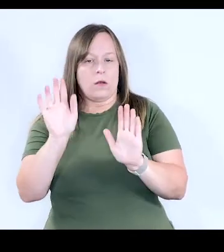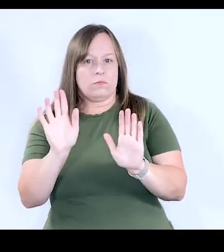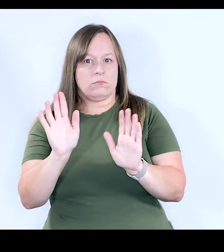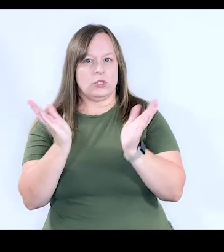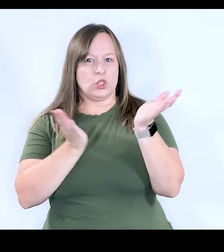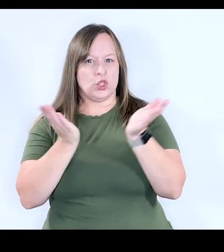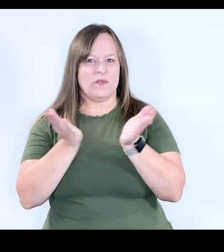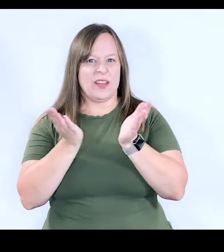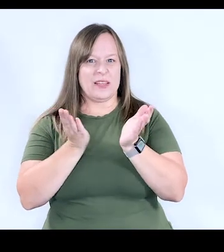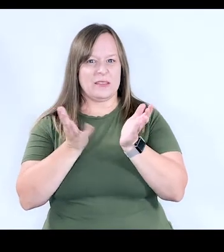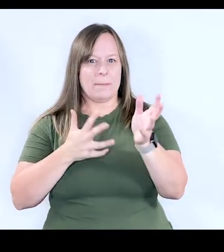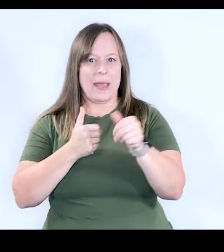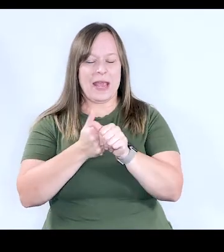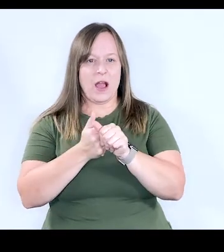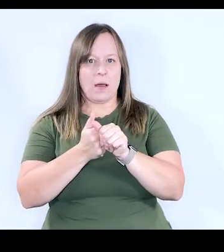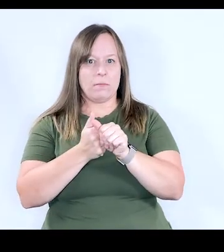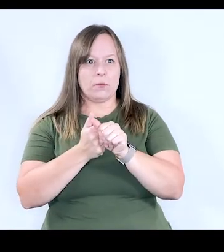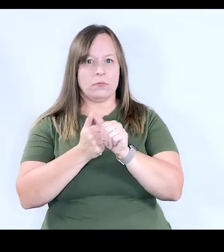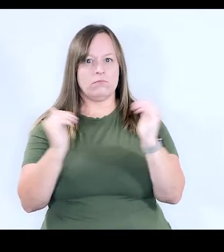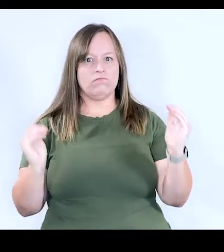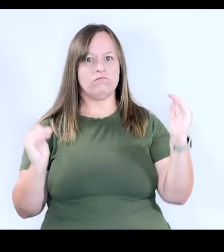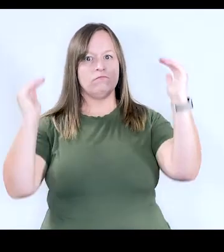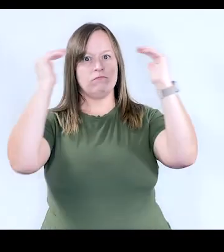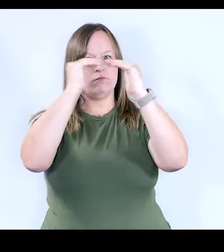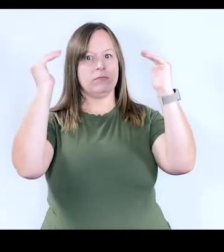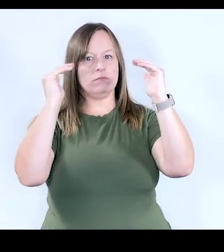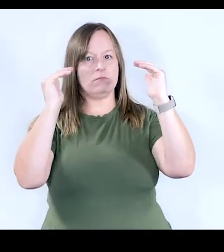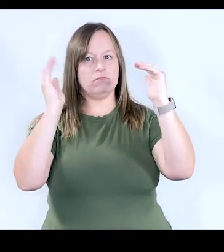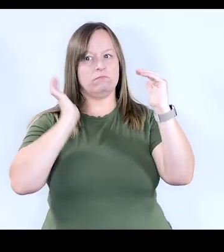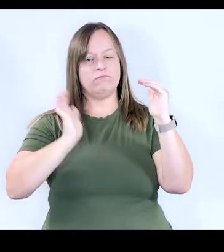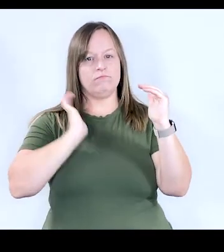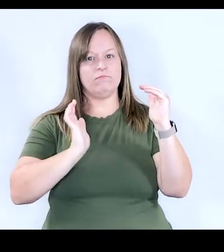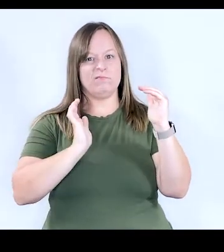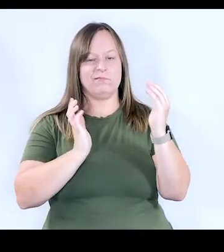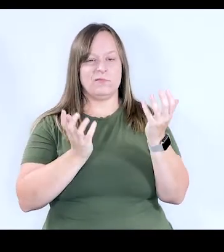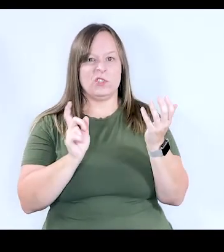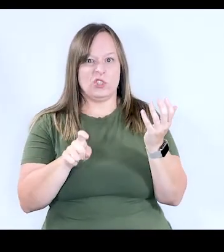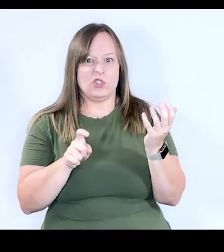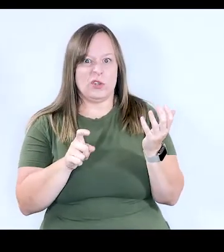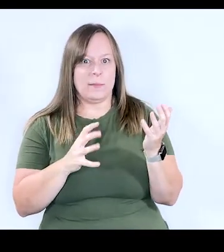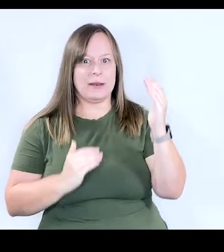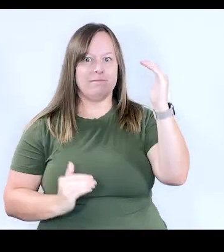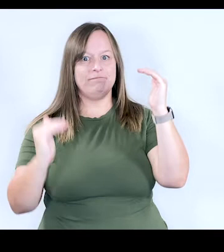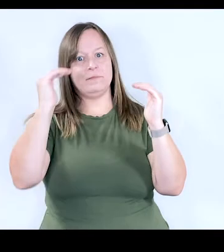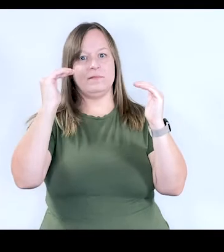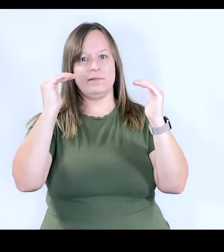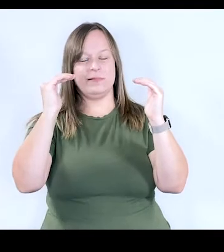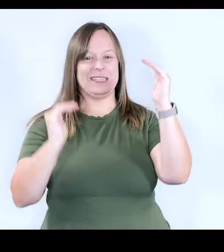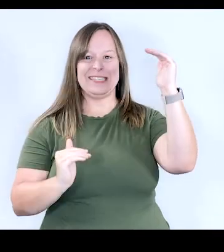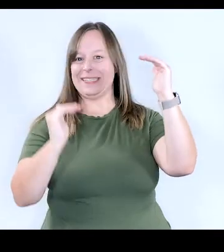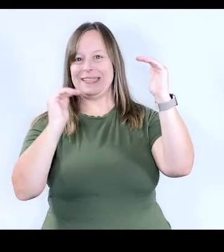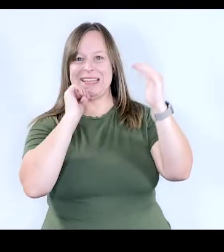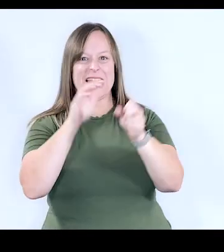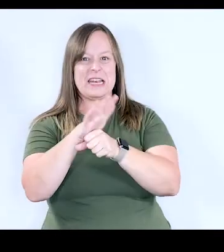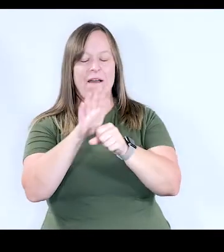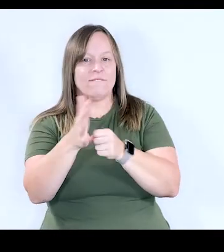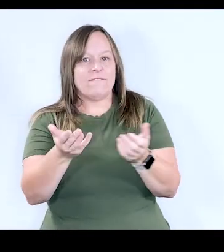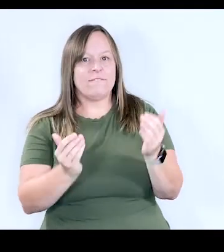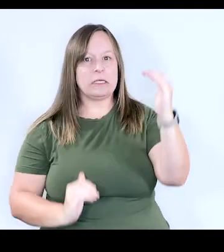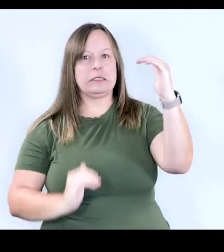service, makeup, in order to put them in a position that the student should have been in had they received the services, which is what